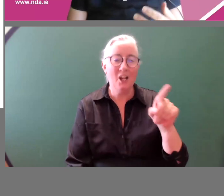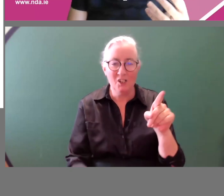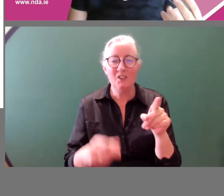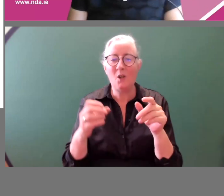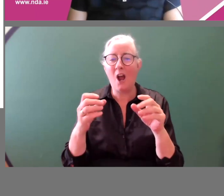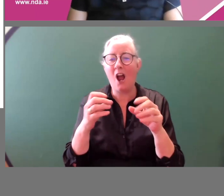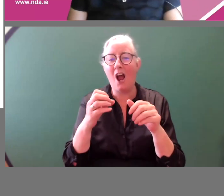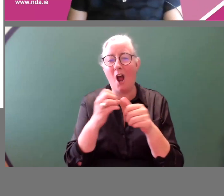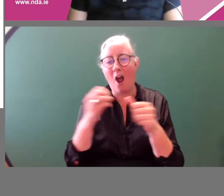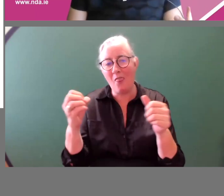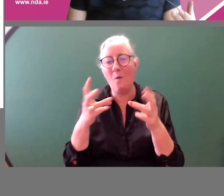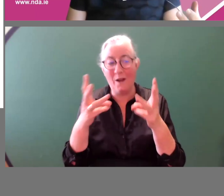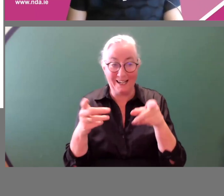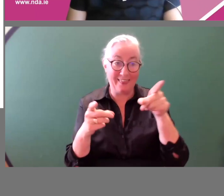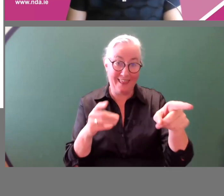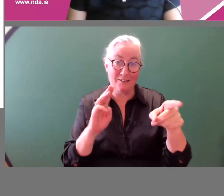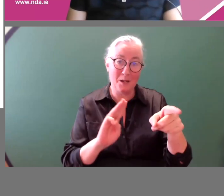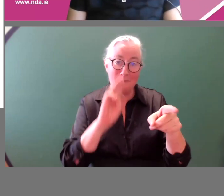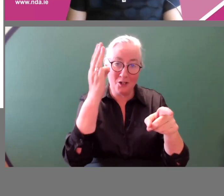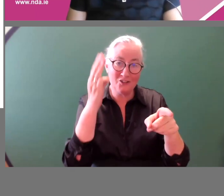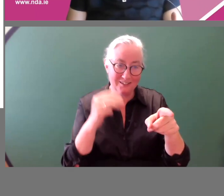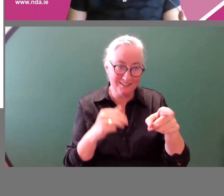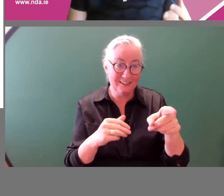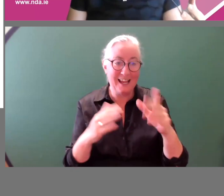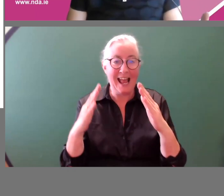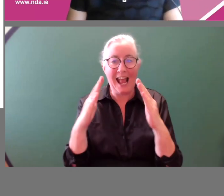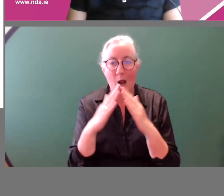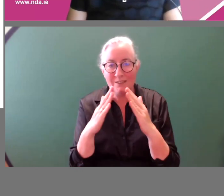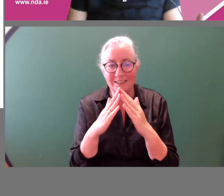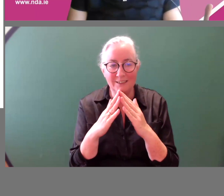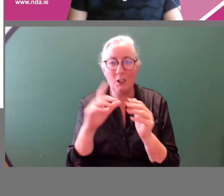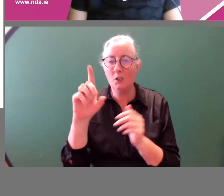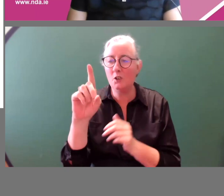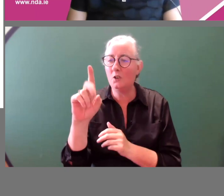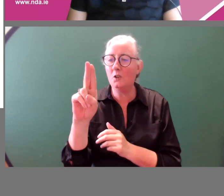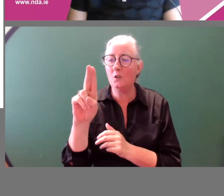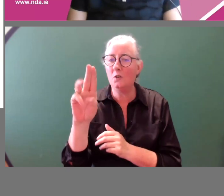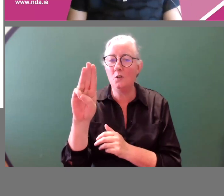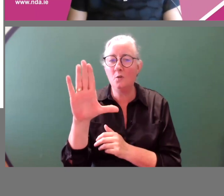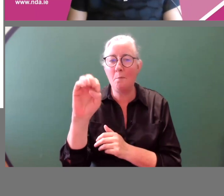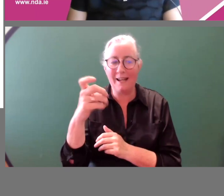slide I have an image in relation to housing, it's a duplex unit with stairs up to the front door.